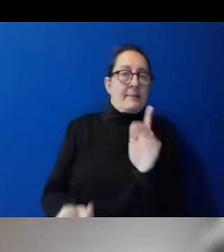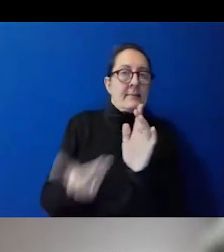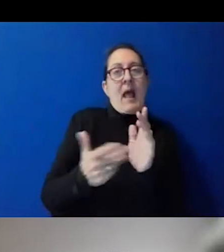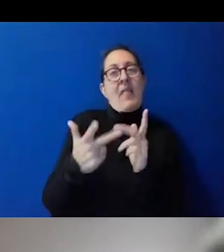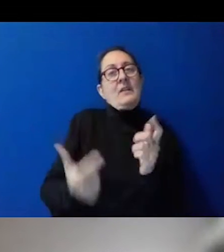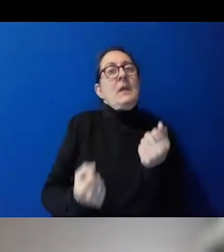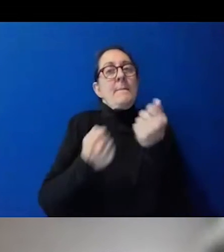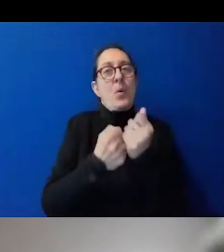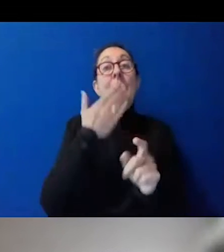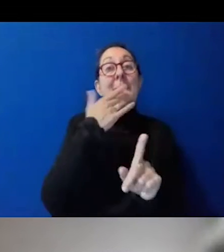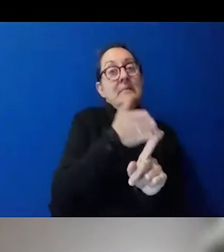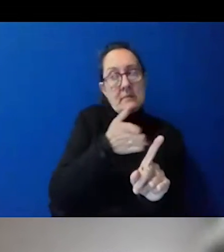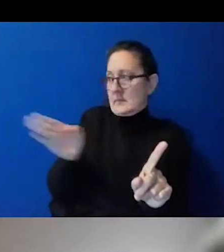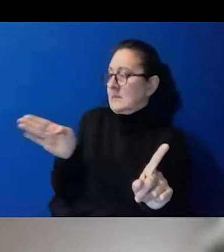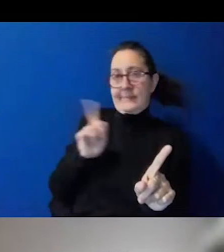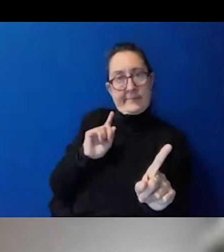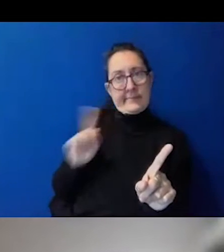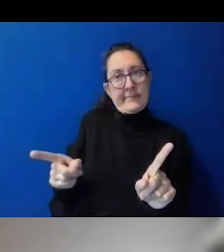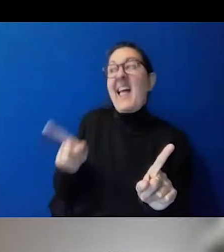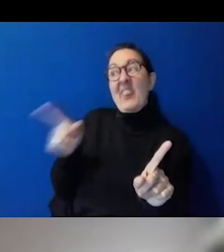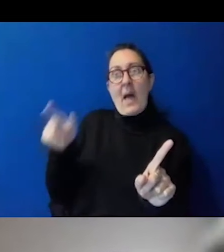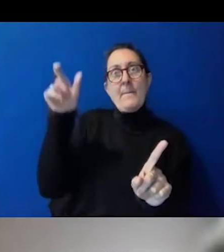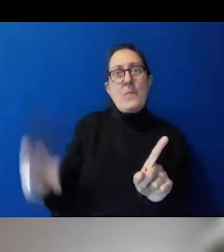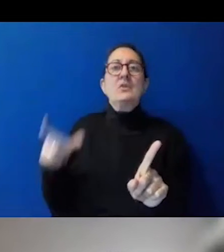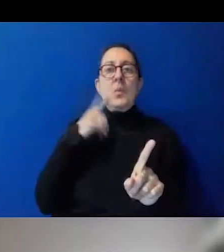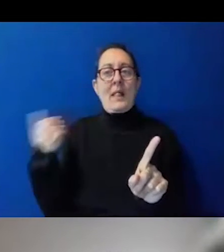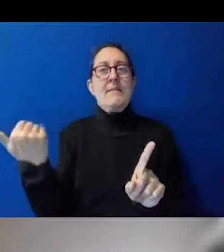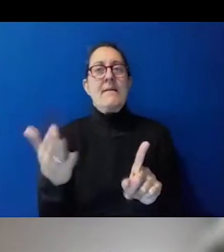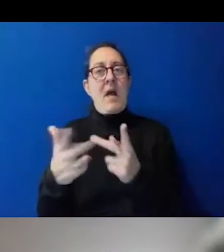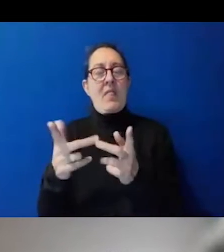helps make all of those additional connections for them in some of the teams of family law we